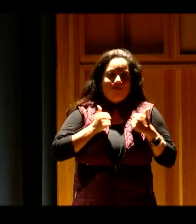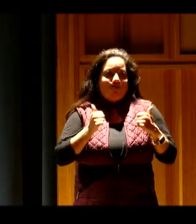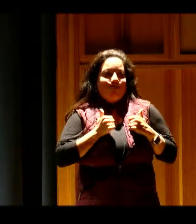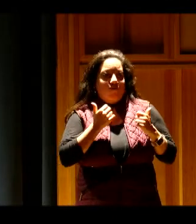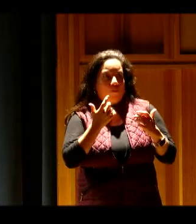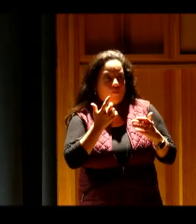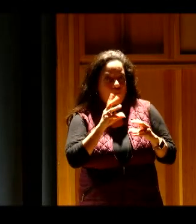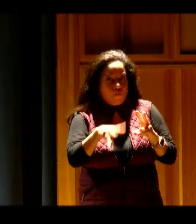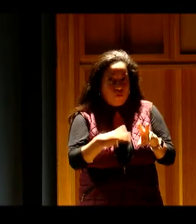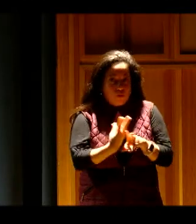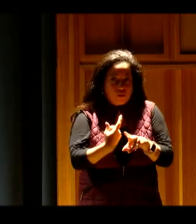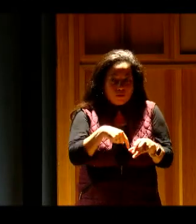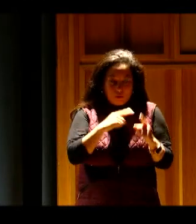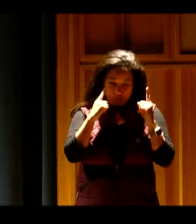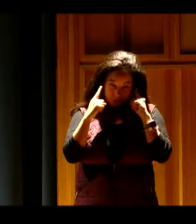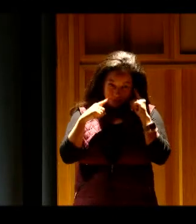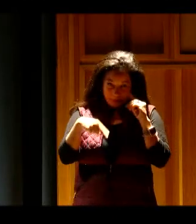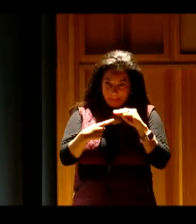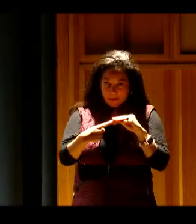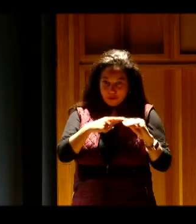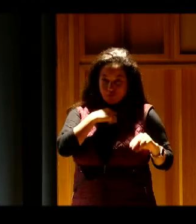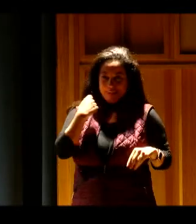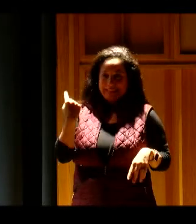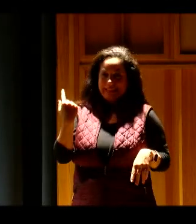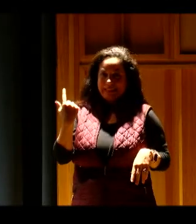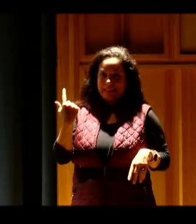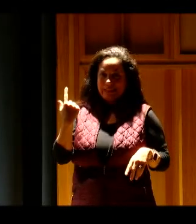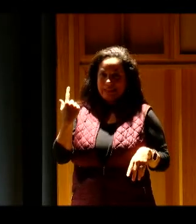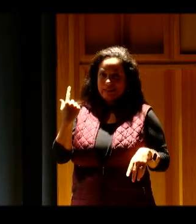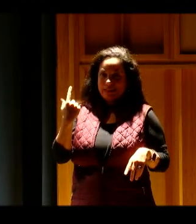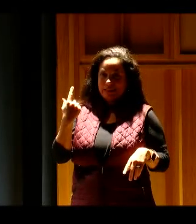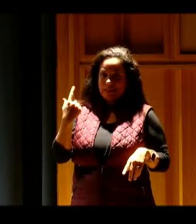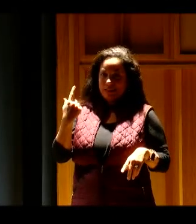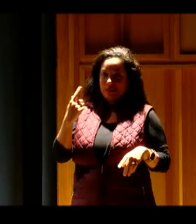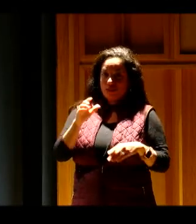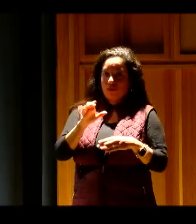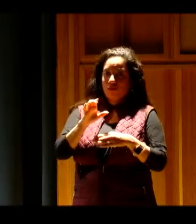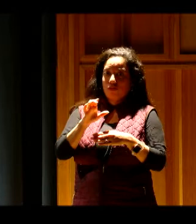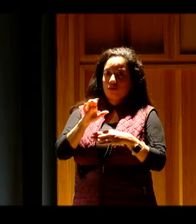around the risks to culture as a consequence of the climate crisis.